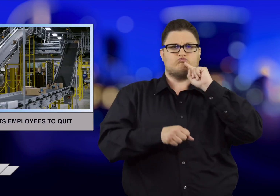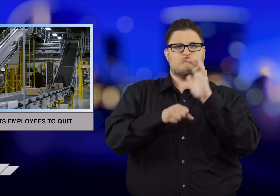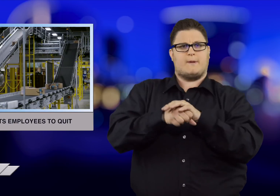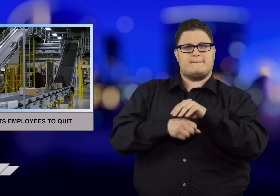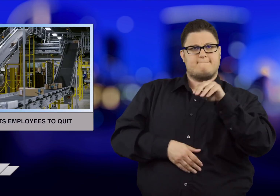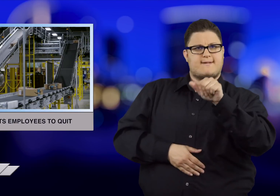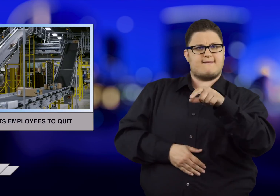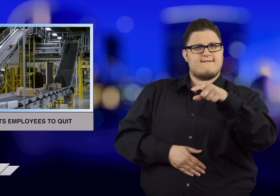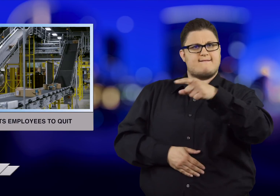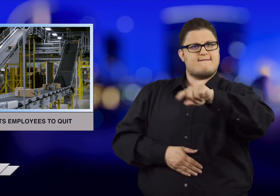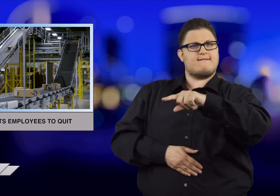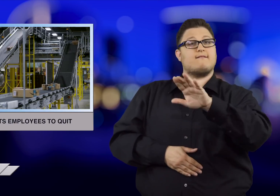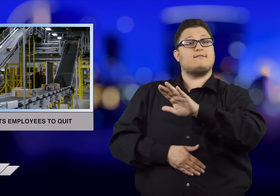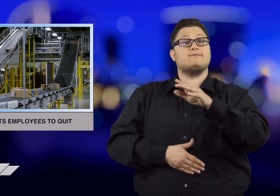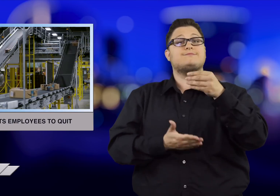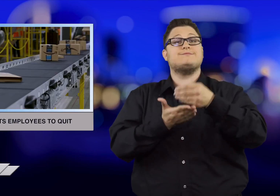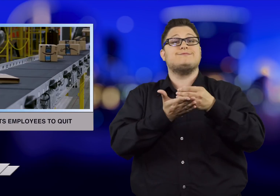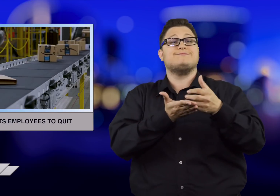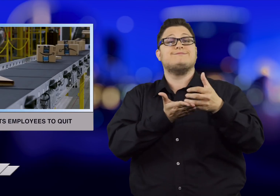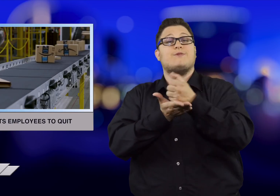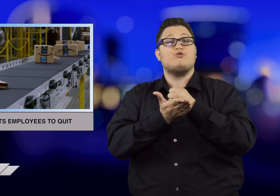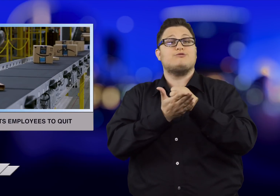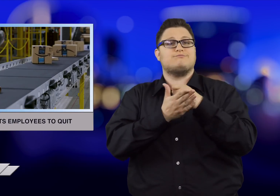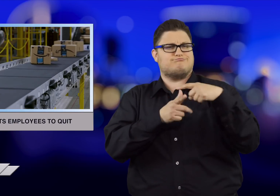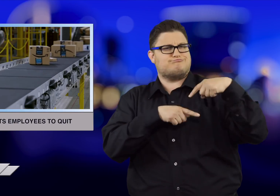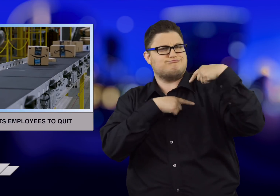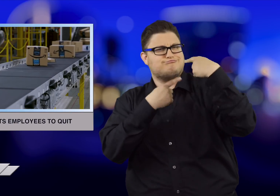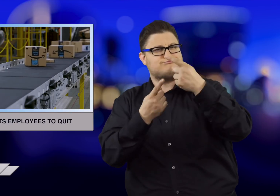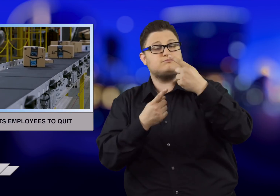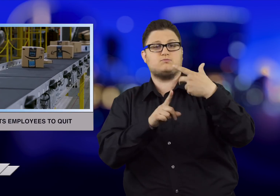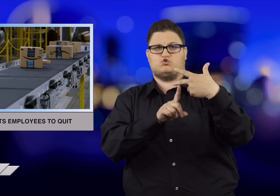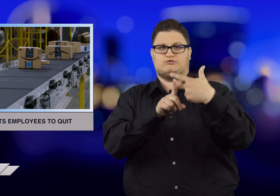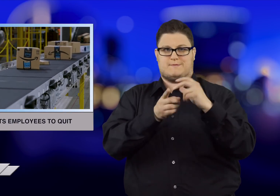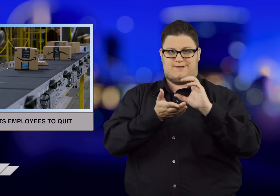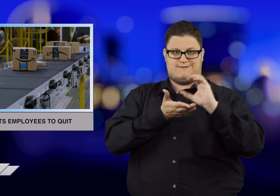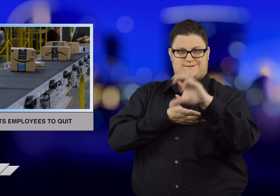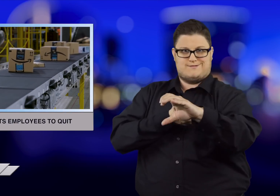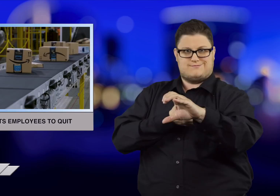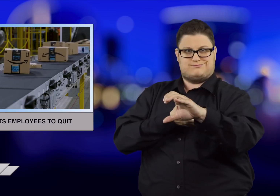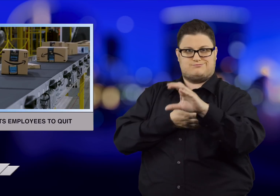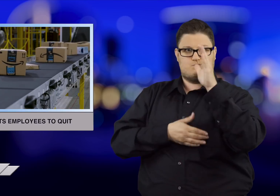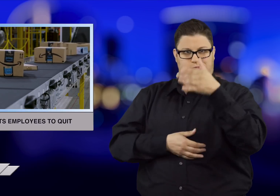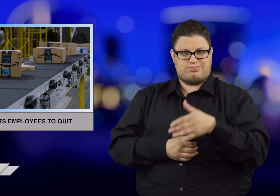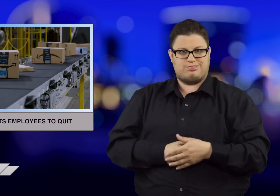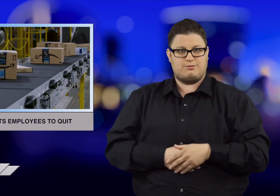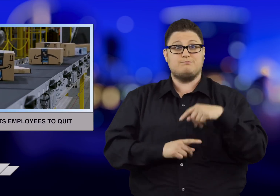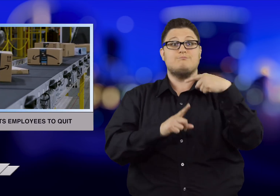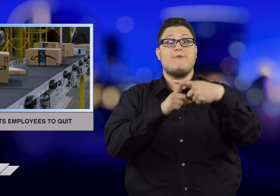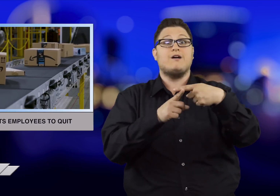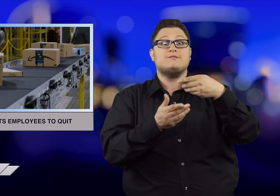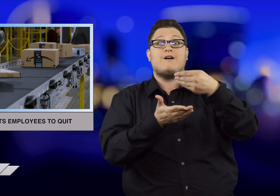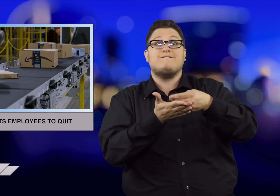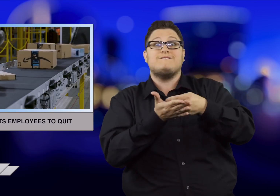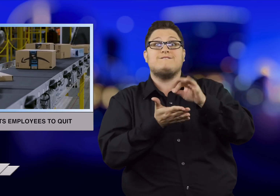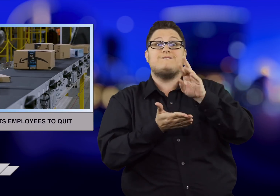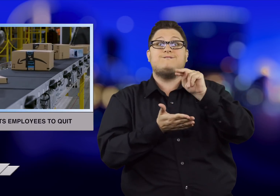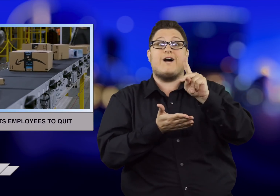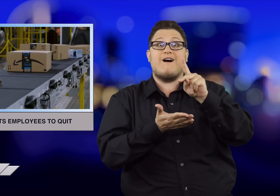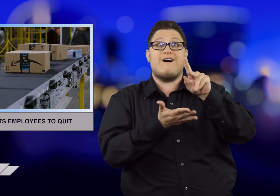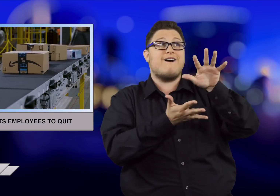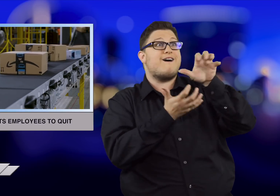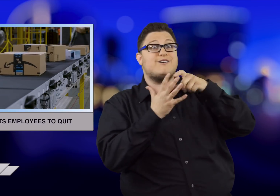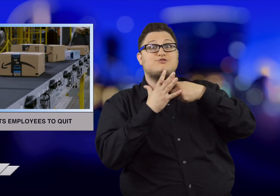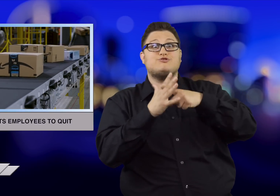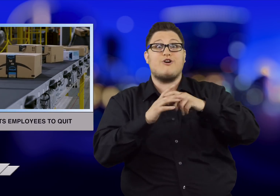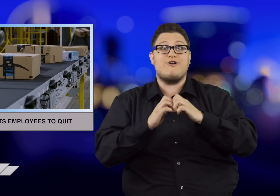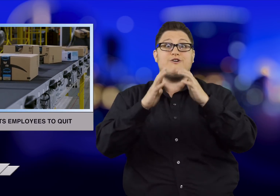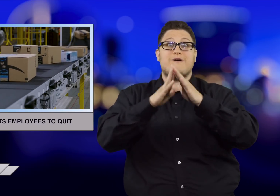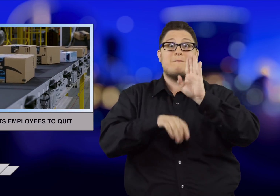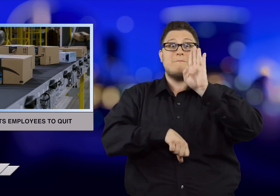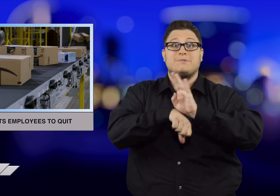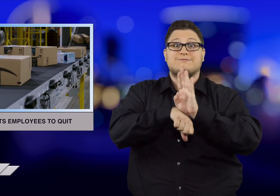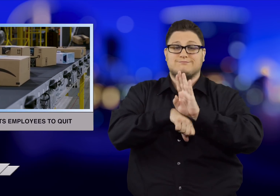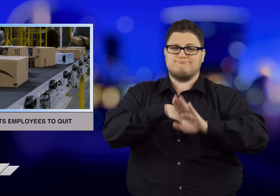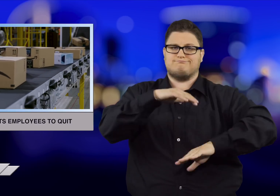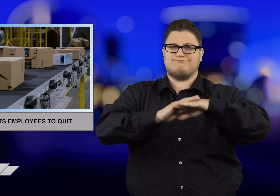Amazon promises to pay employees their former salary for three months and fund startup costs